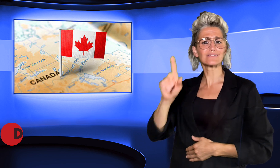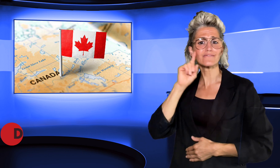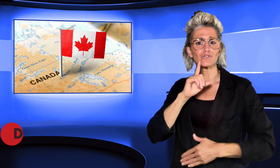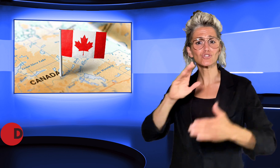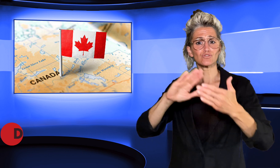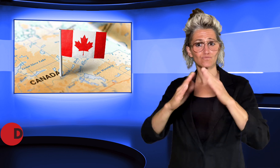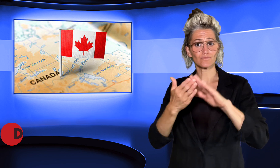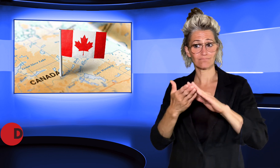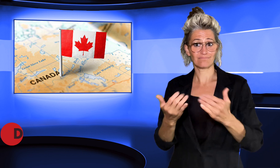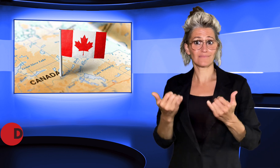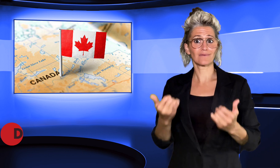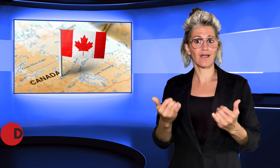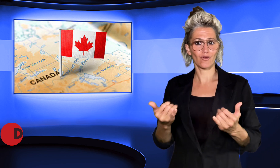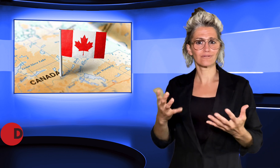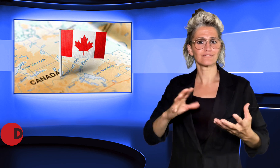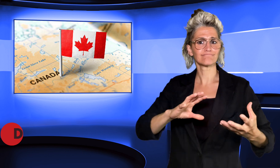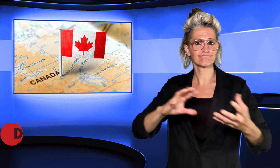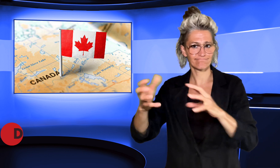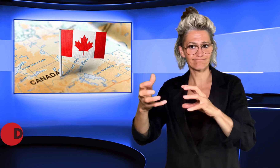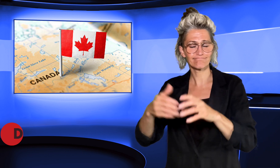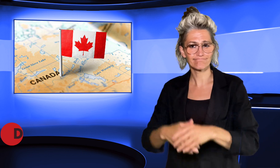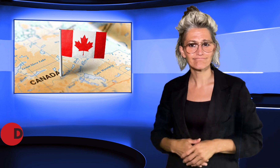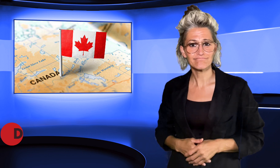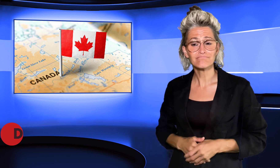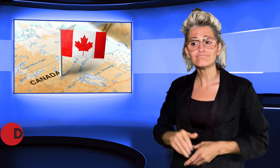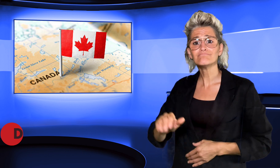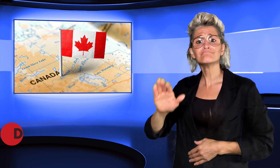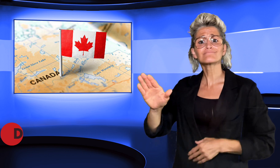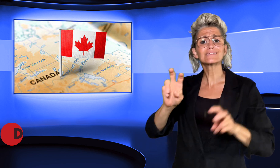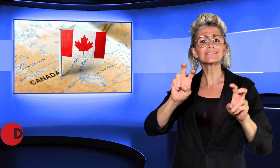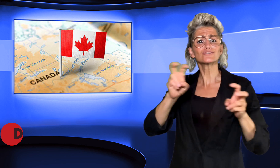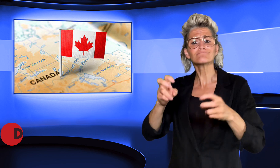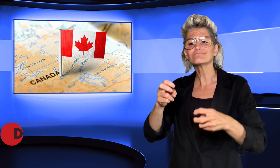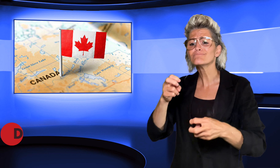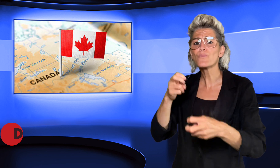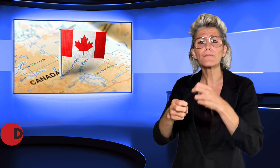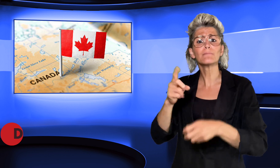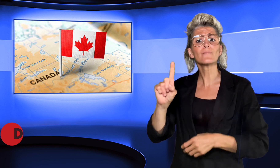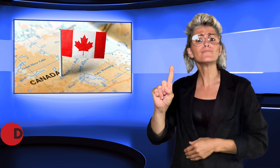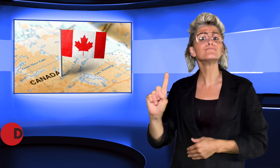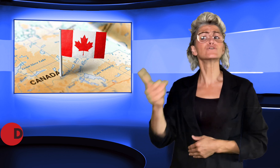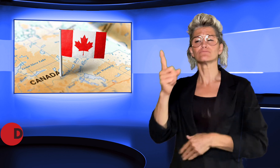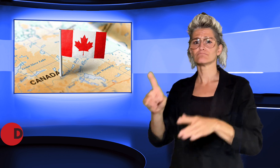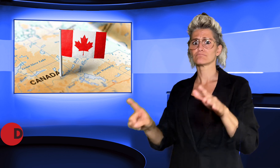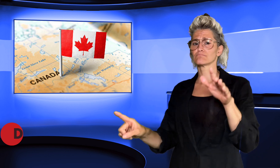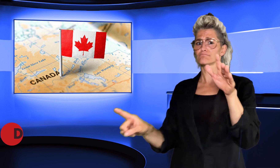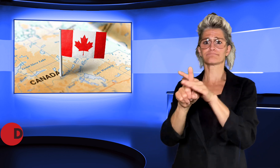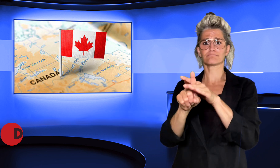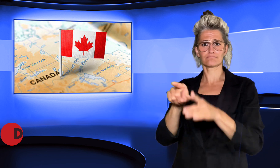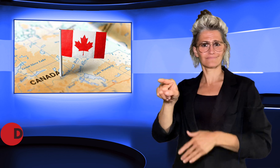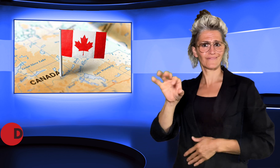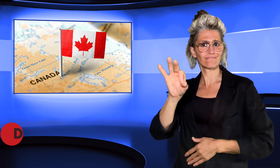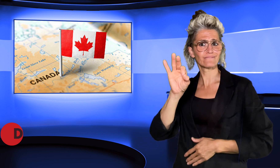is dealing with a crisis. The first indication in public of the issue appeared